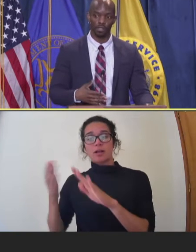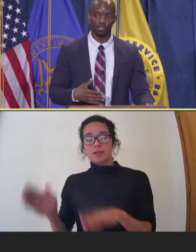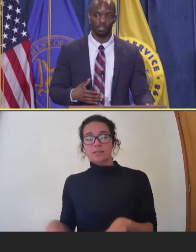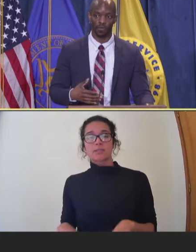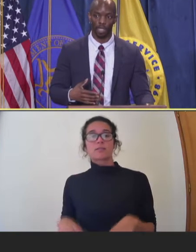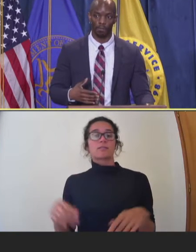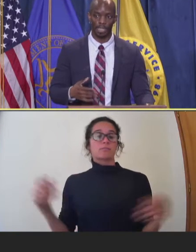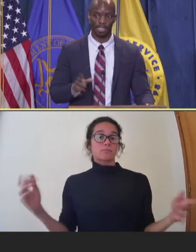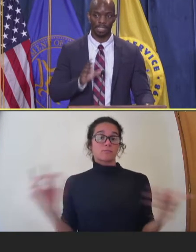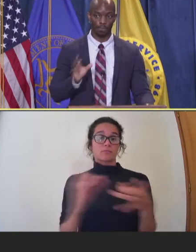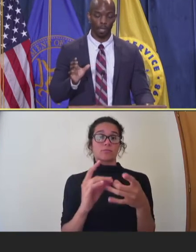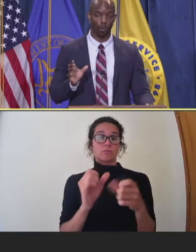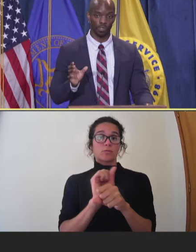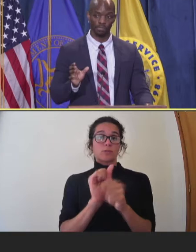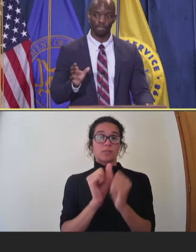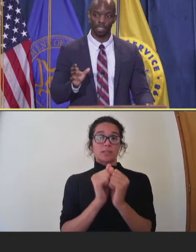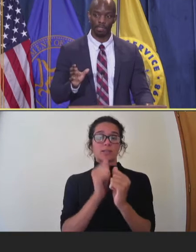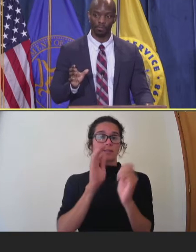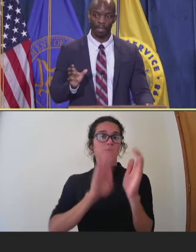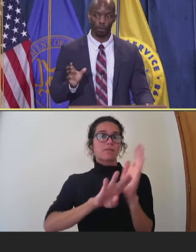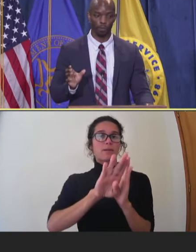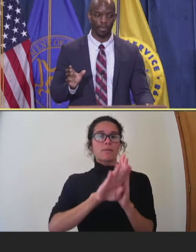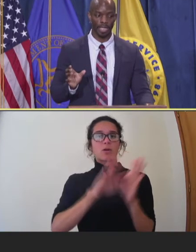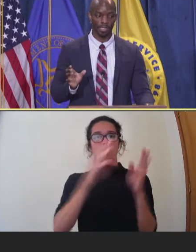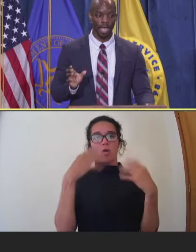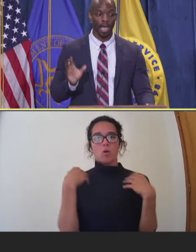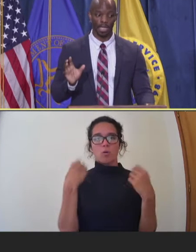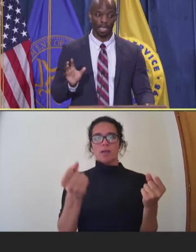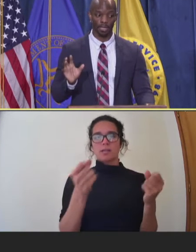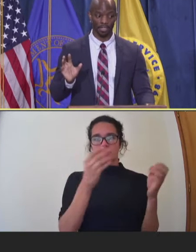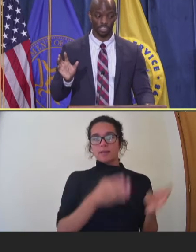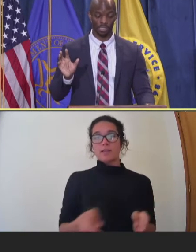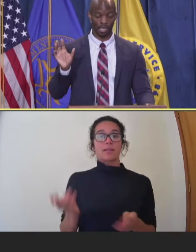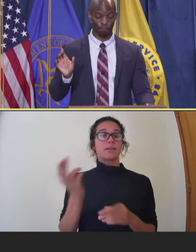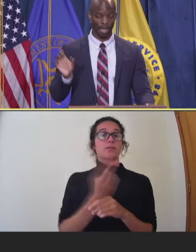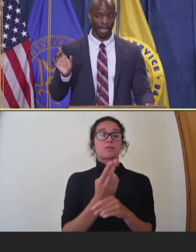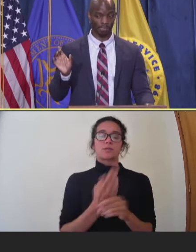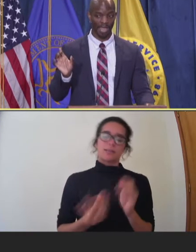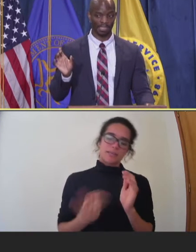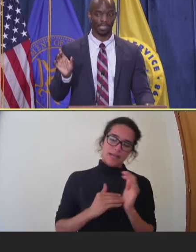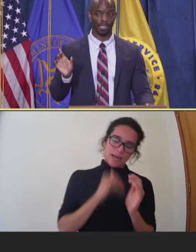to develop a syndemic wellness plan that incorporates, again, not just mpox vaccine